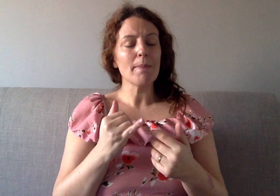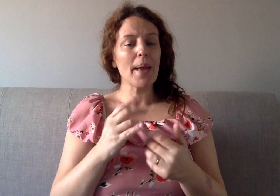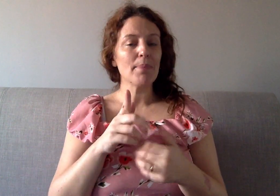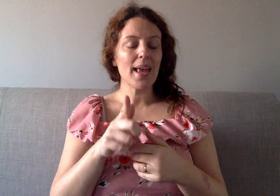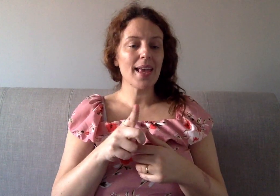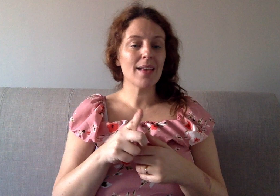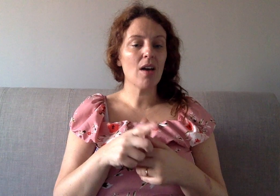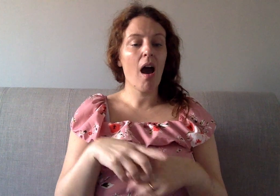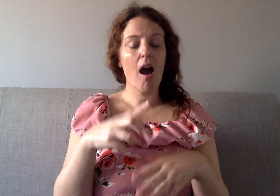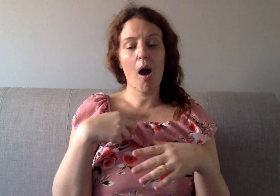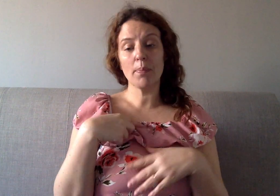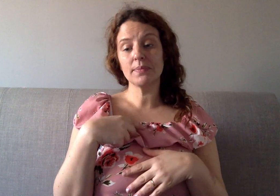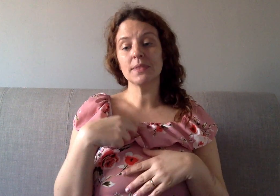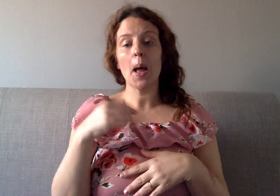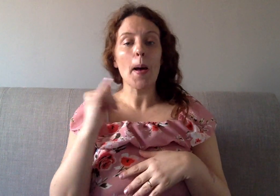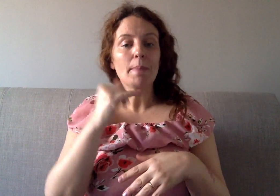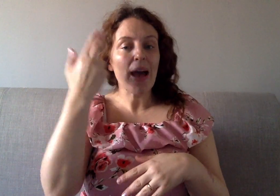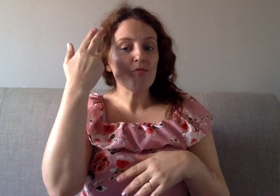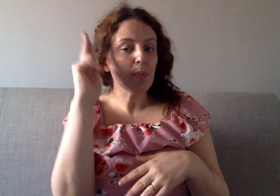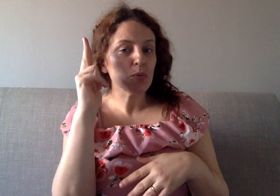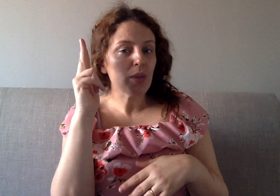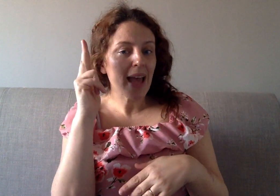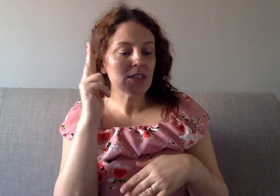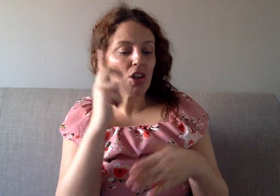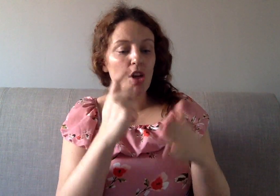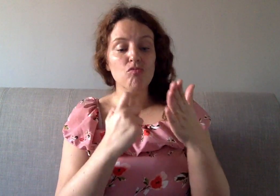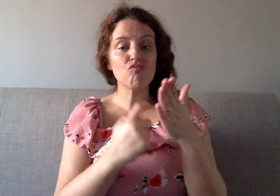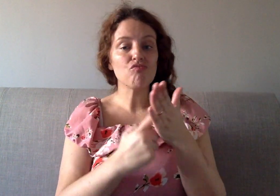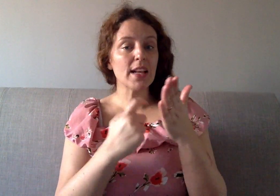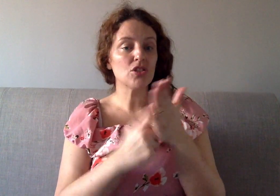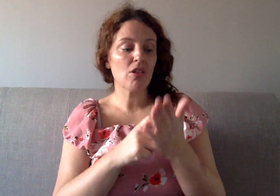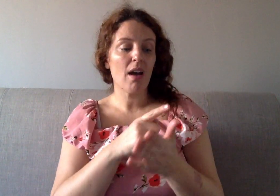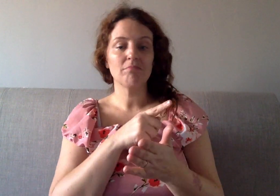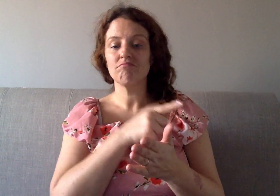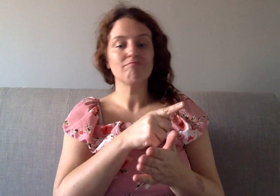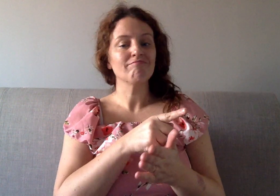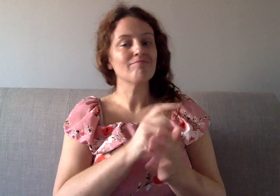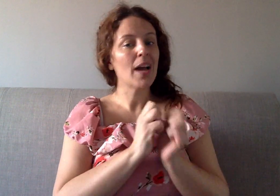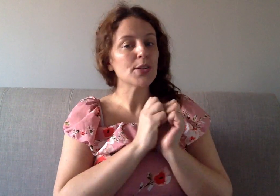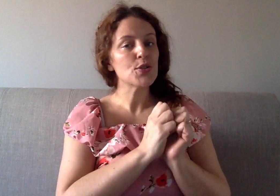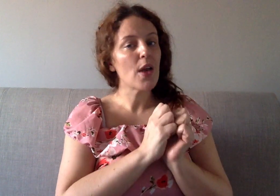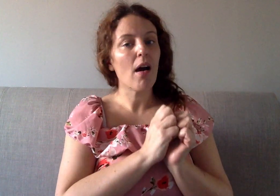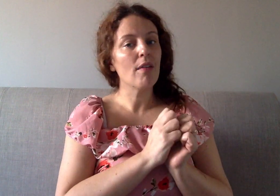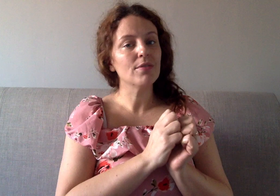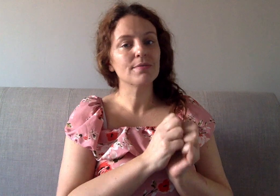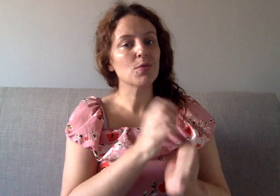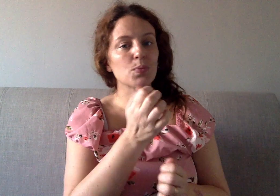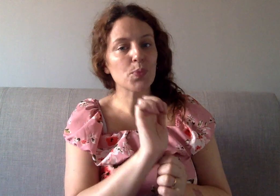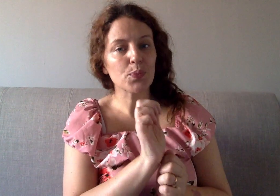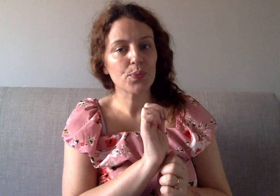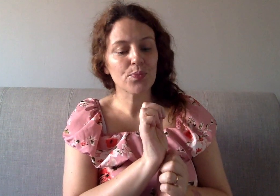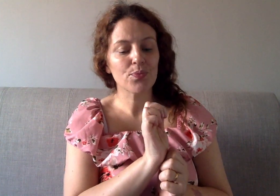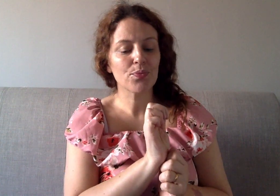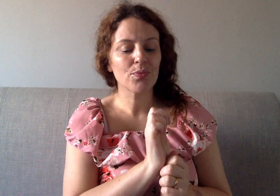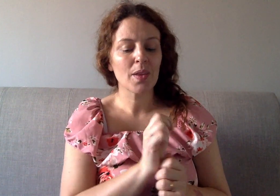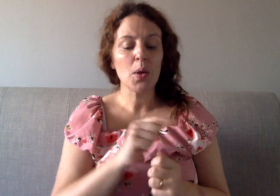Maybe Richard doesn't deserve his bad reputation.